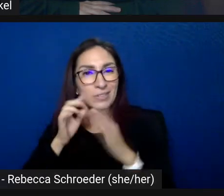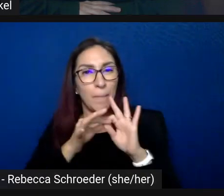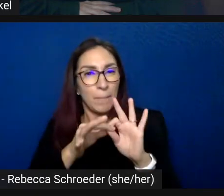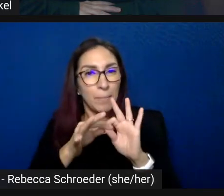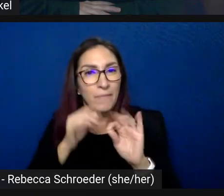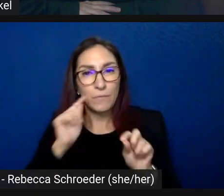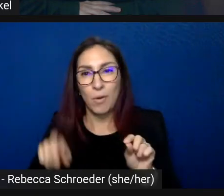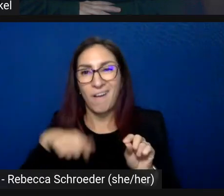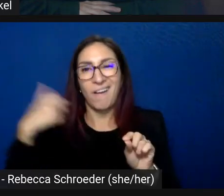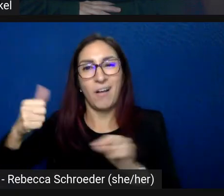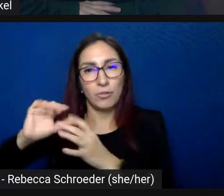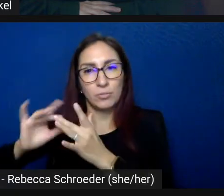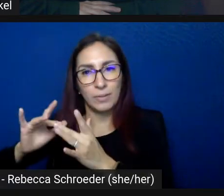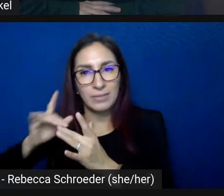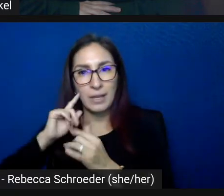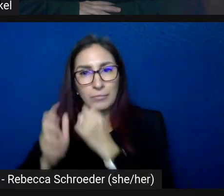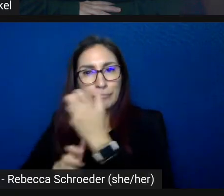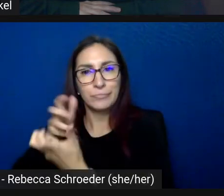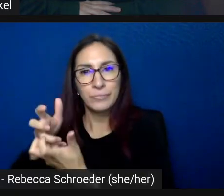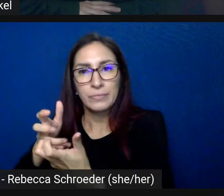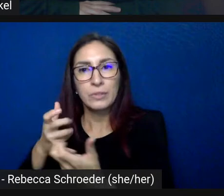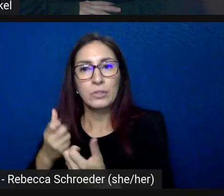It's like a little factory blueprint that way.